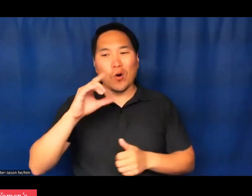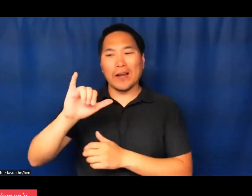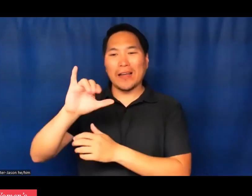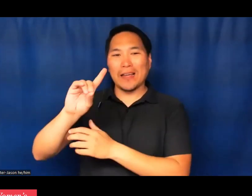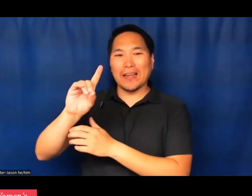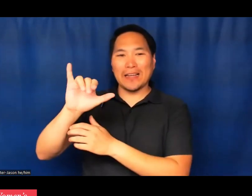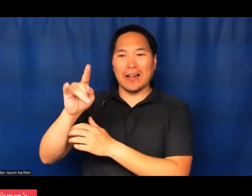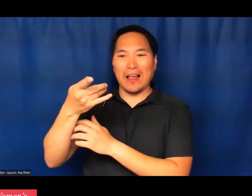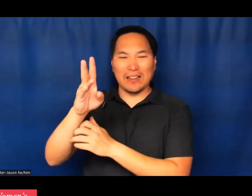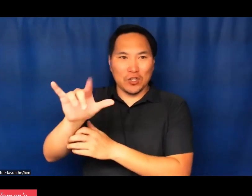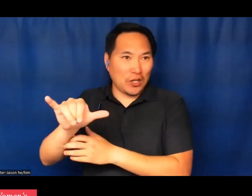that it is.